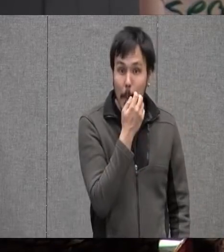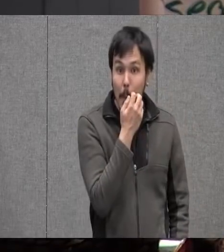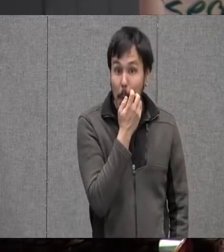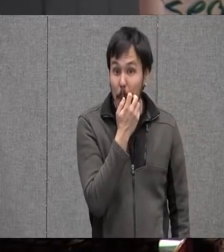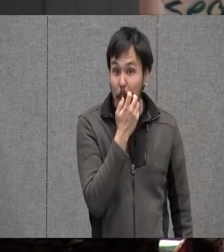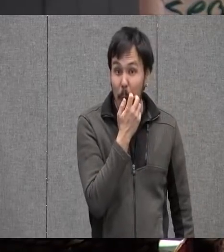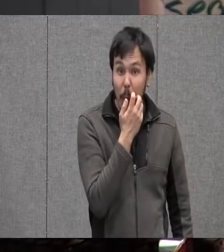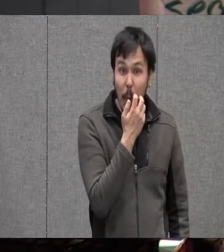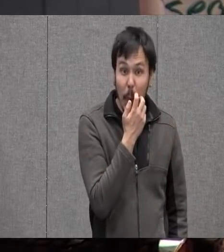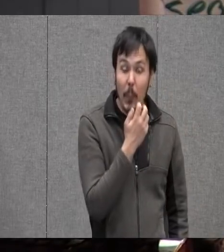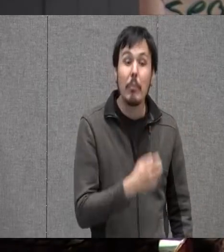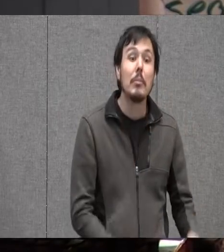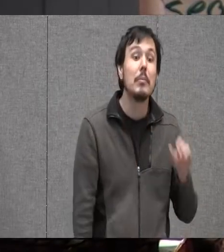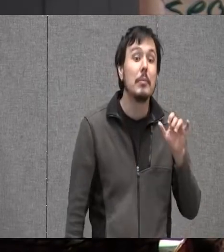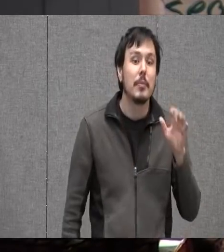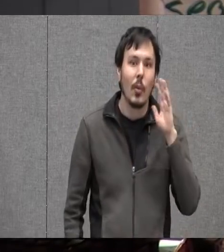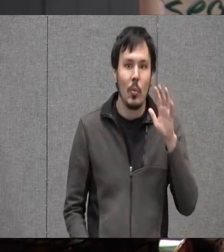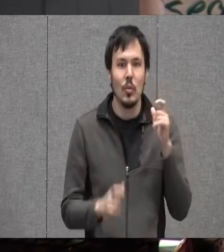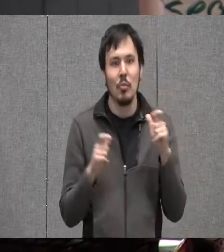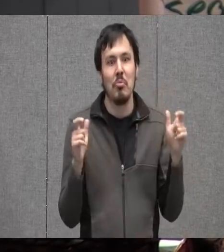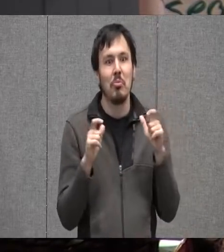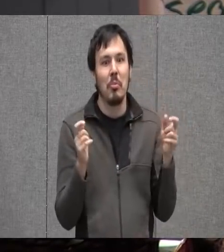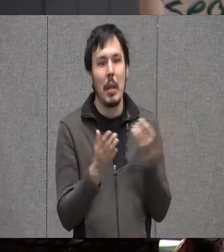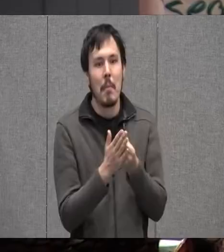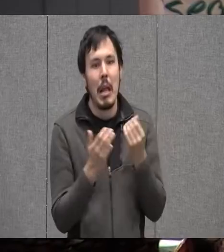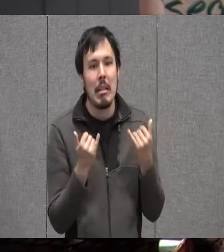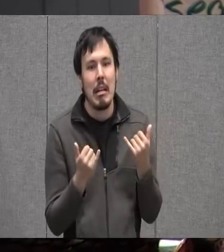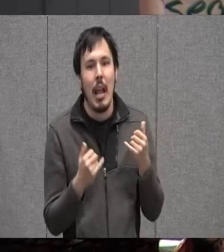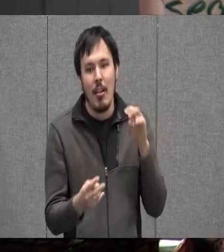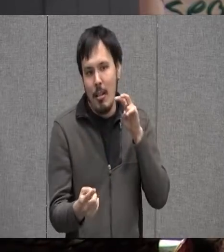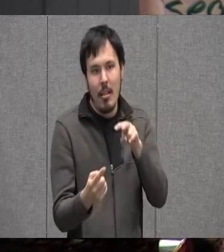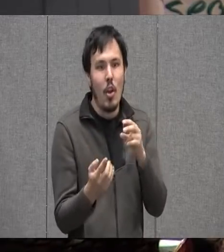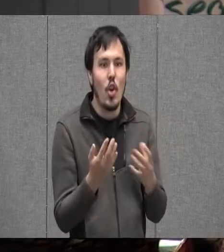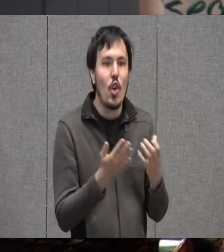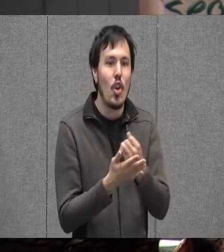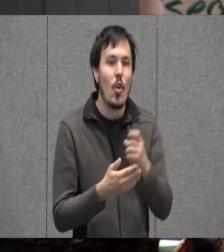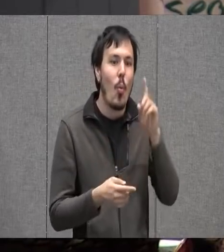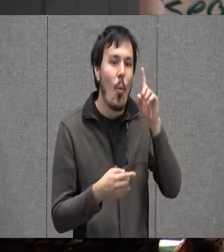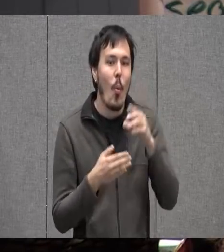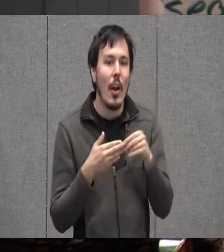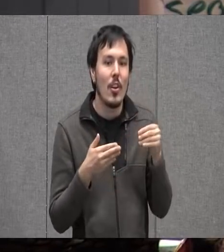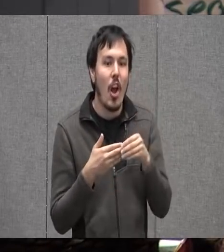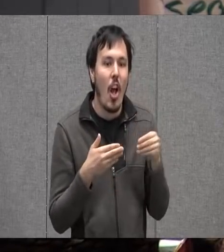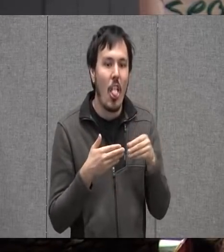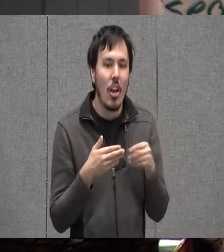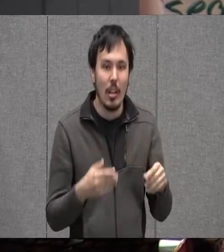We're into the big bucks now. We're looking at earning a dollar if we can